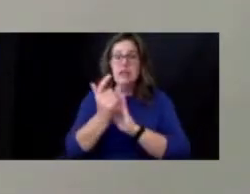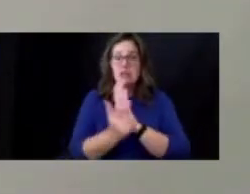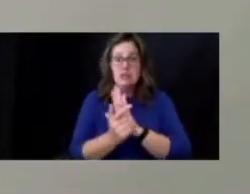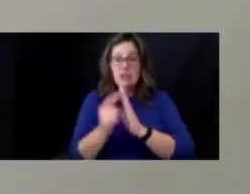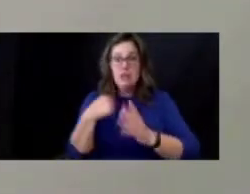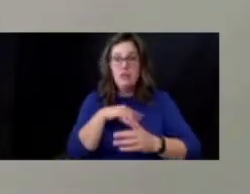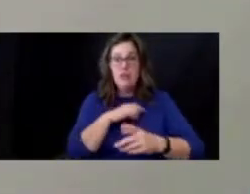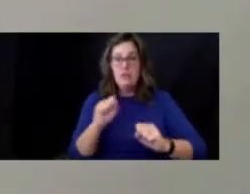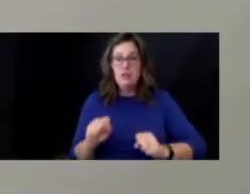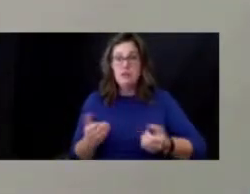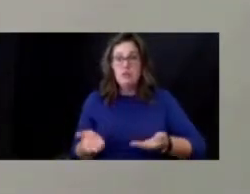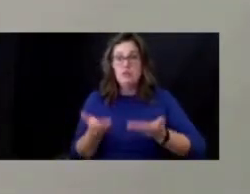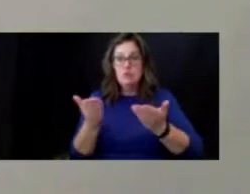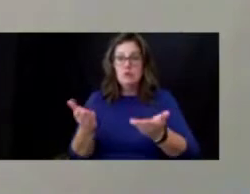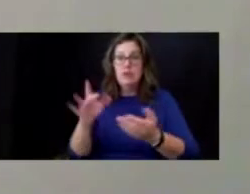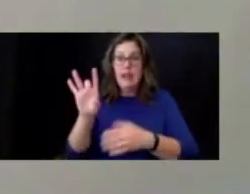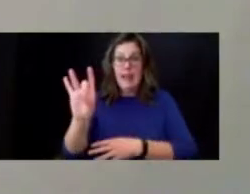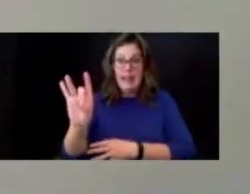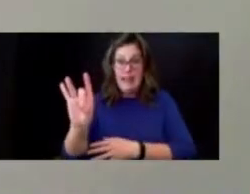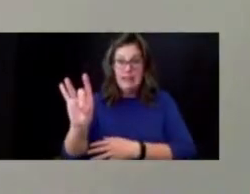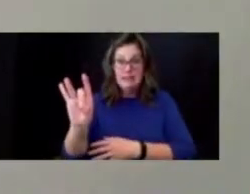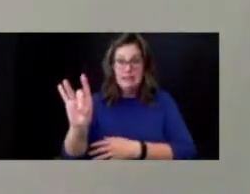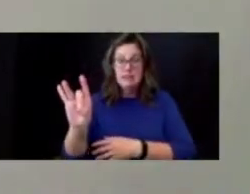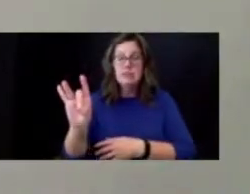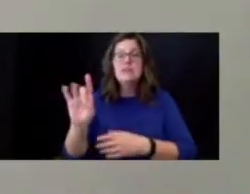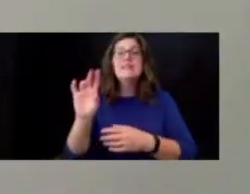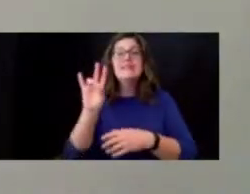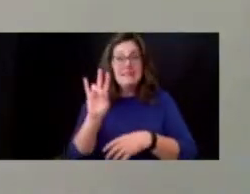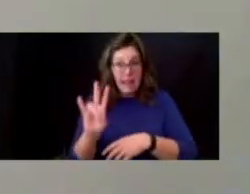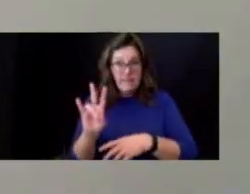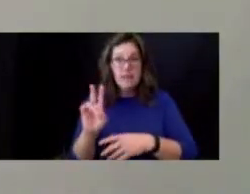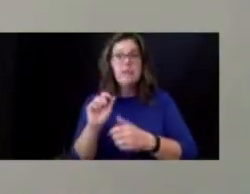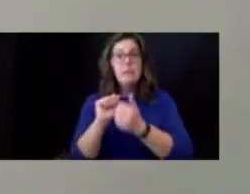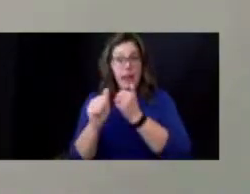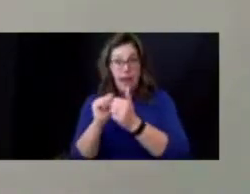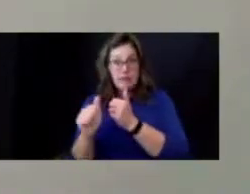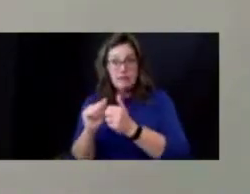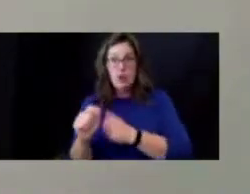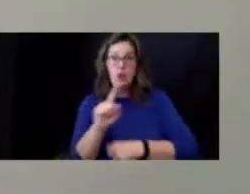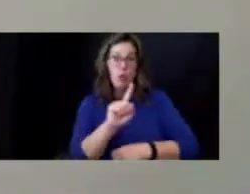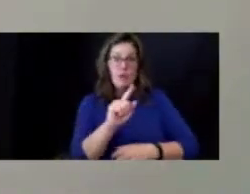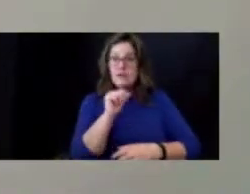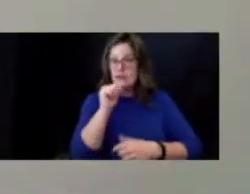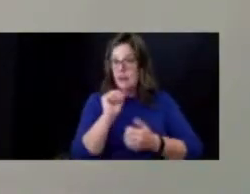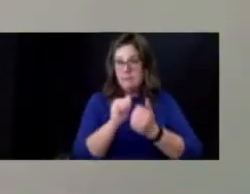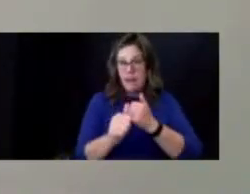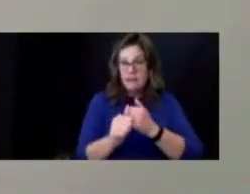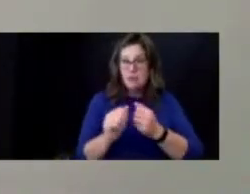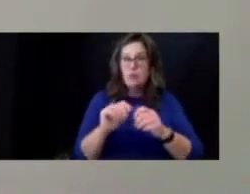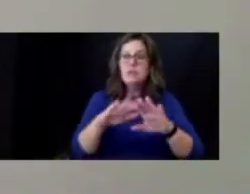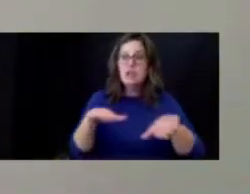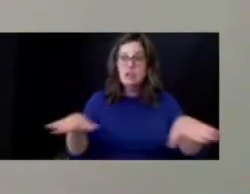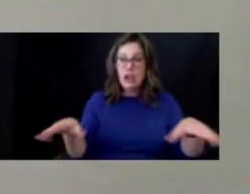seven of which passed the the piece of legislation that did not pass was a child care assistance bill